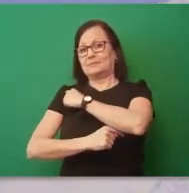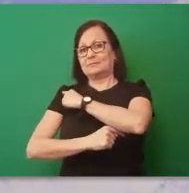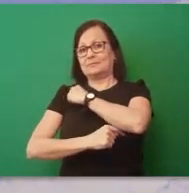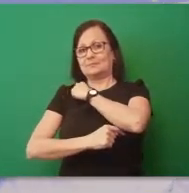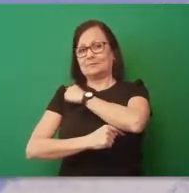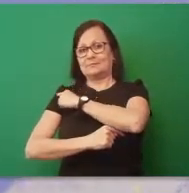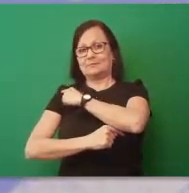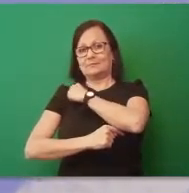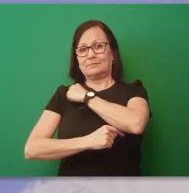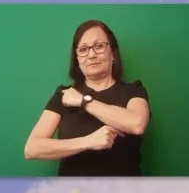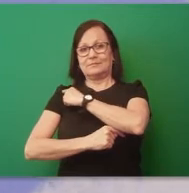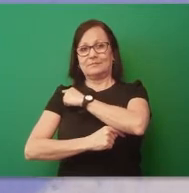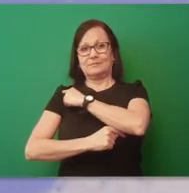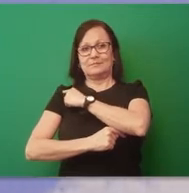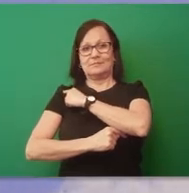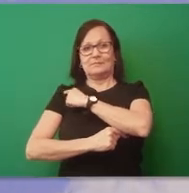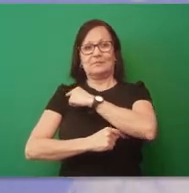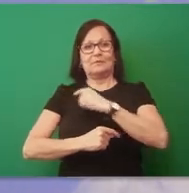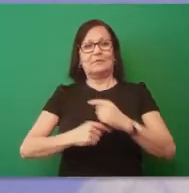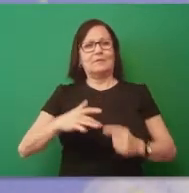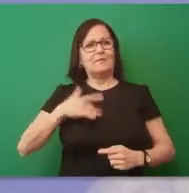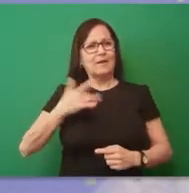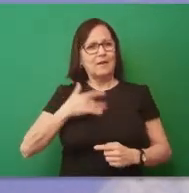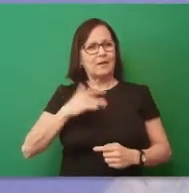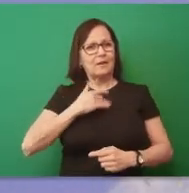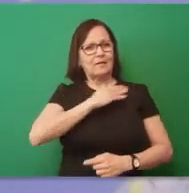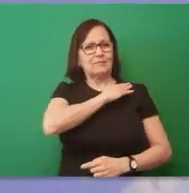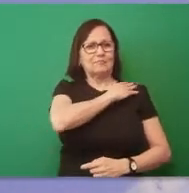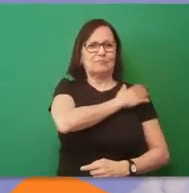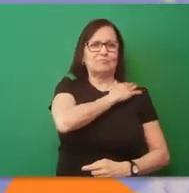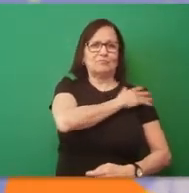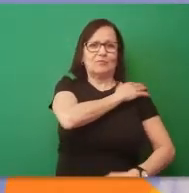Feeling the weight of our arms hanging by our sides or resting